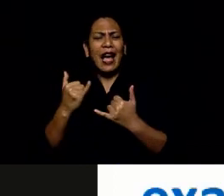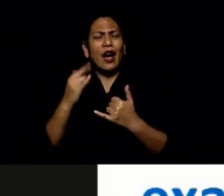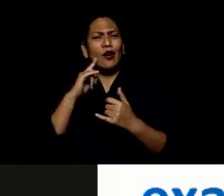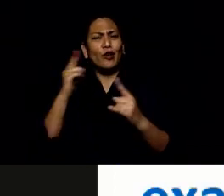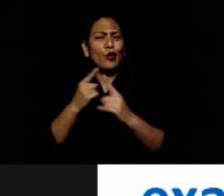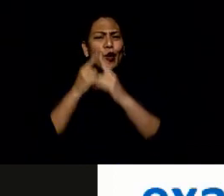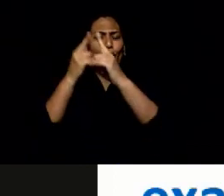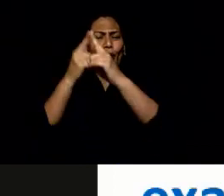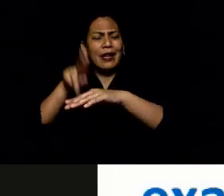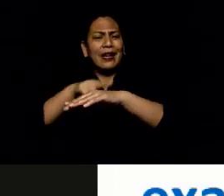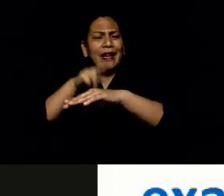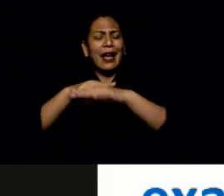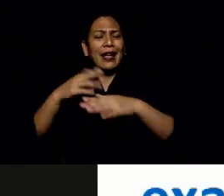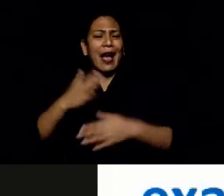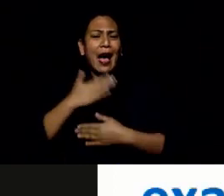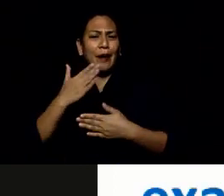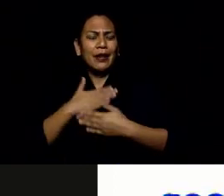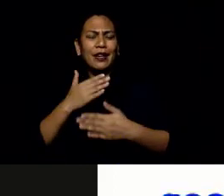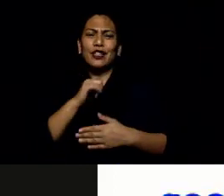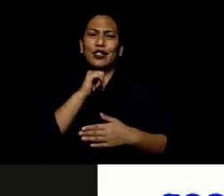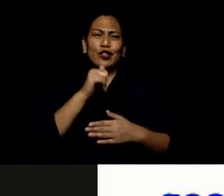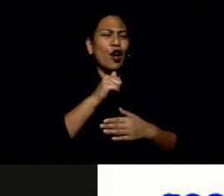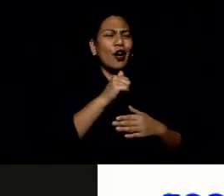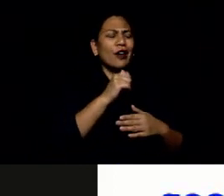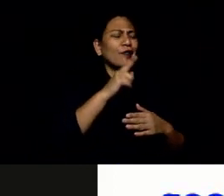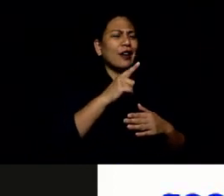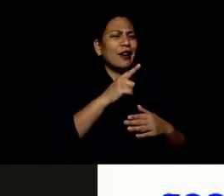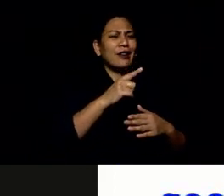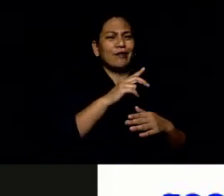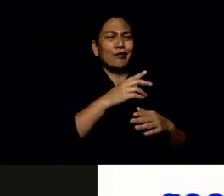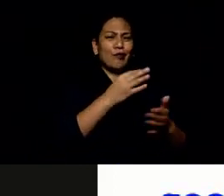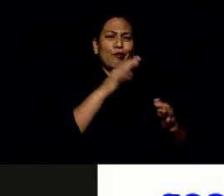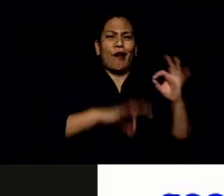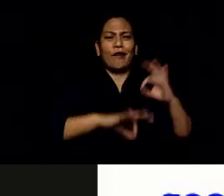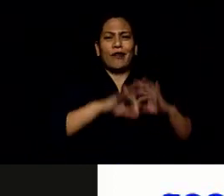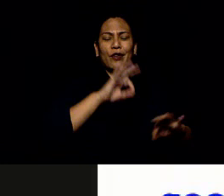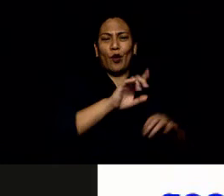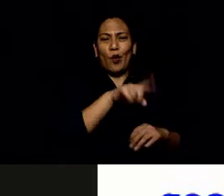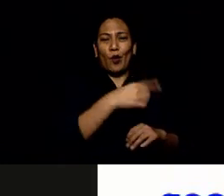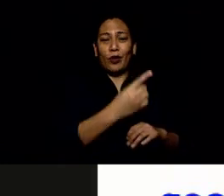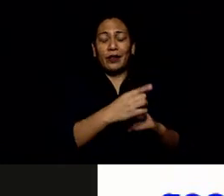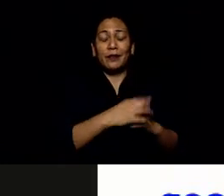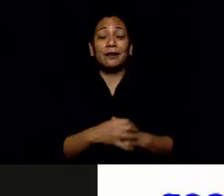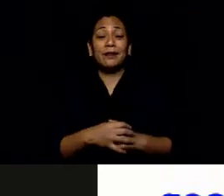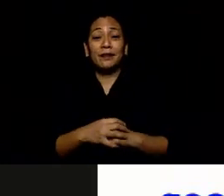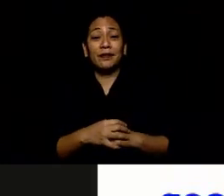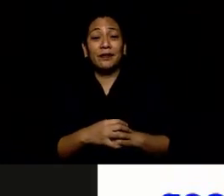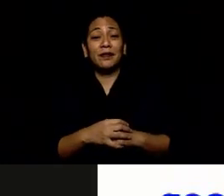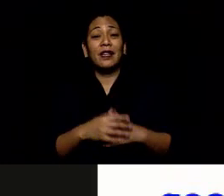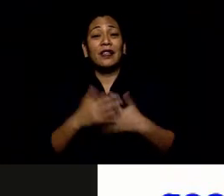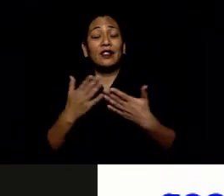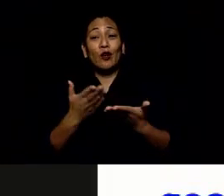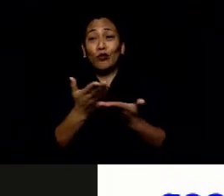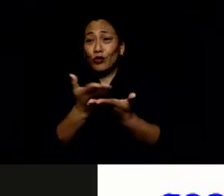not gross national product. Since you're in the arts and many of you were in theatre.